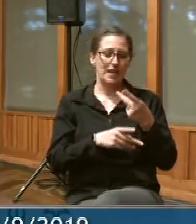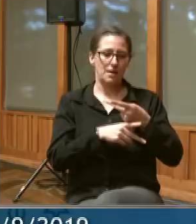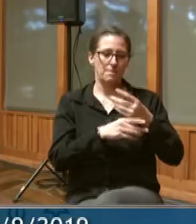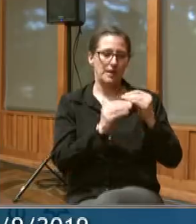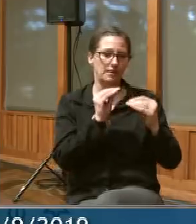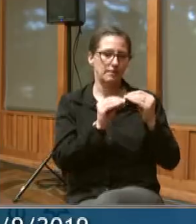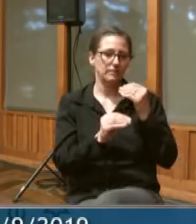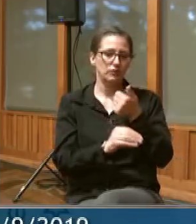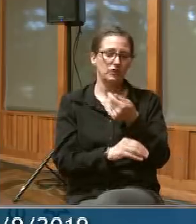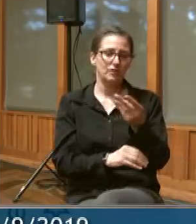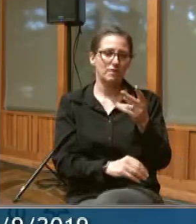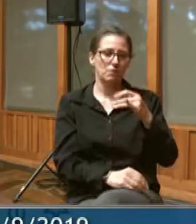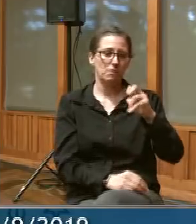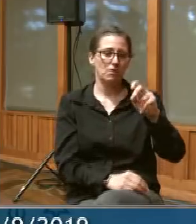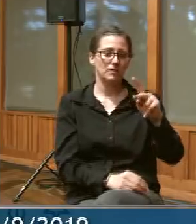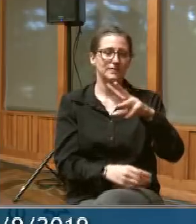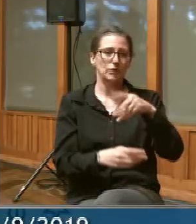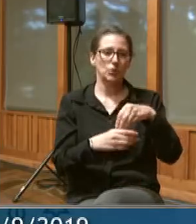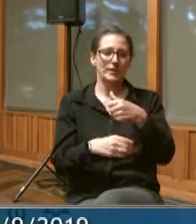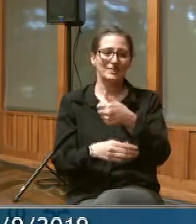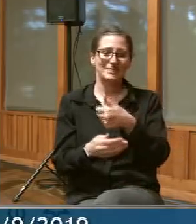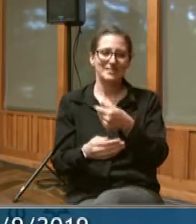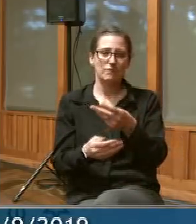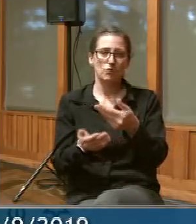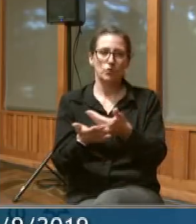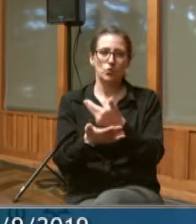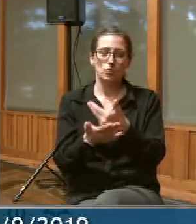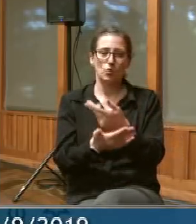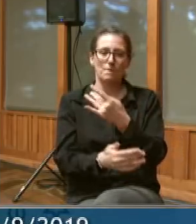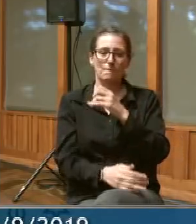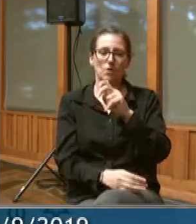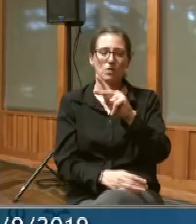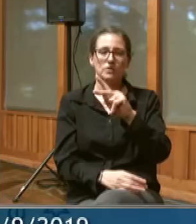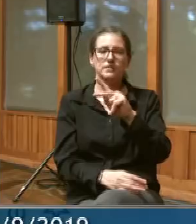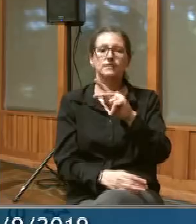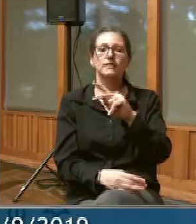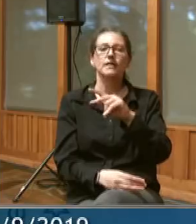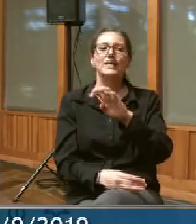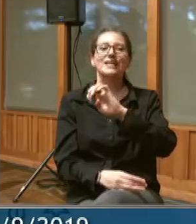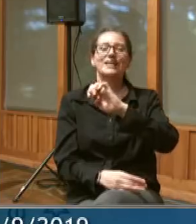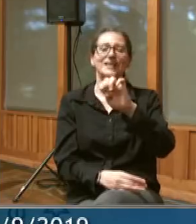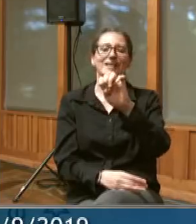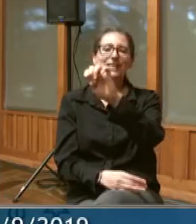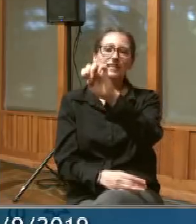PARTNERSHIP OPPORTUNITIES. SECOND, THE BUREAU REQUESTED FUNDS FOR OPERATIONS AND MAINTENANCE AT A NUMBER OF PARKS